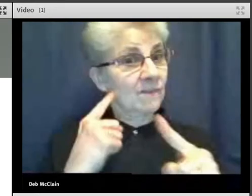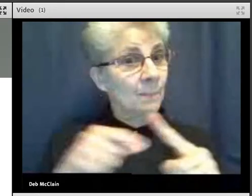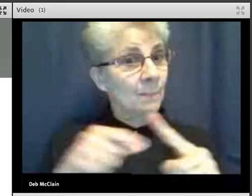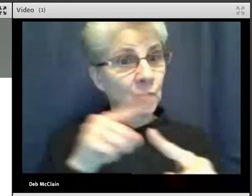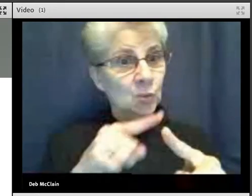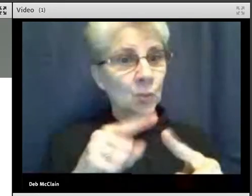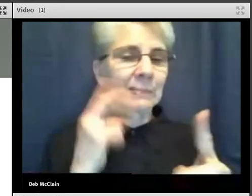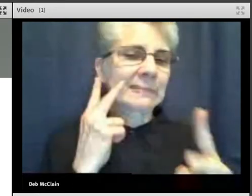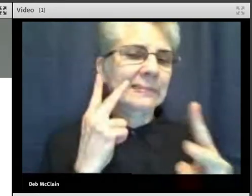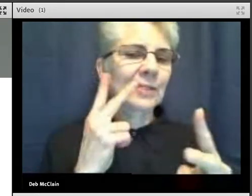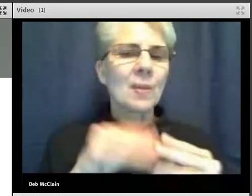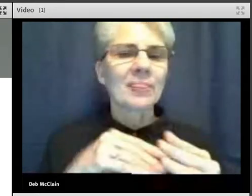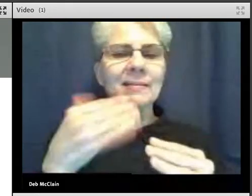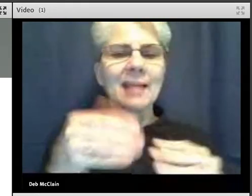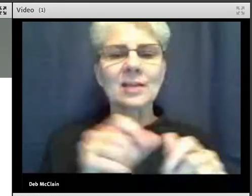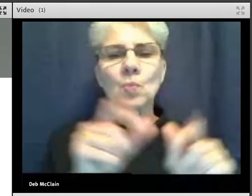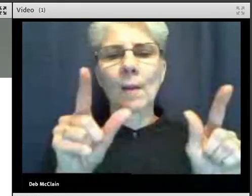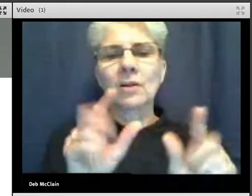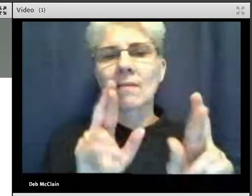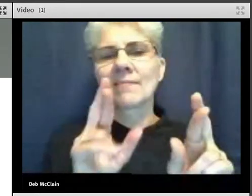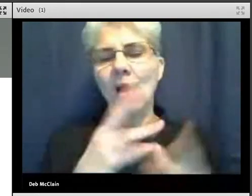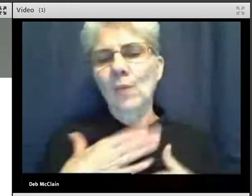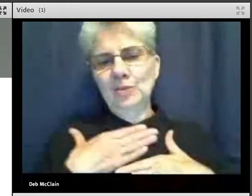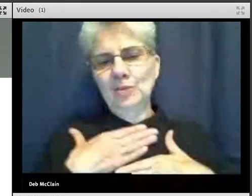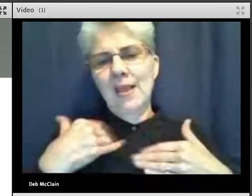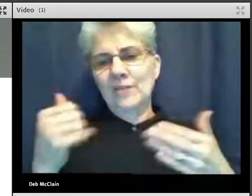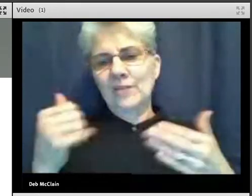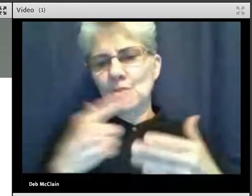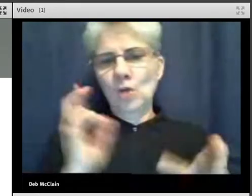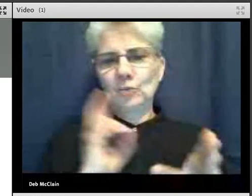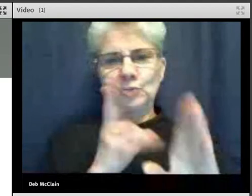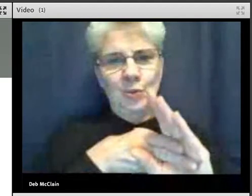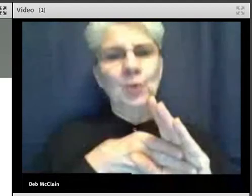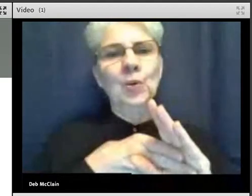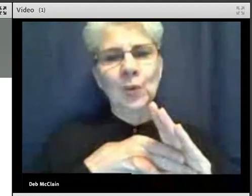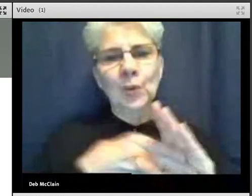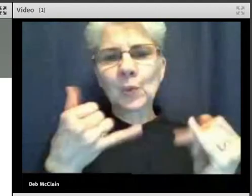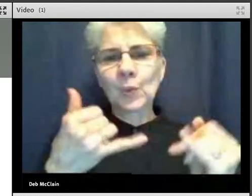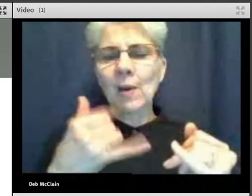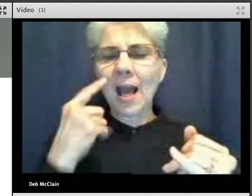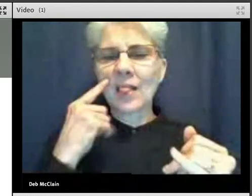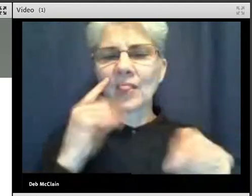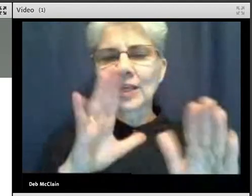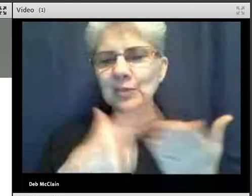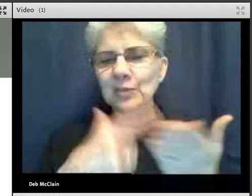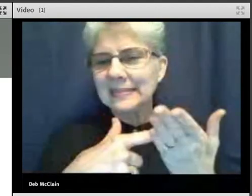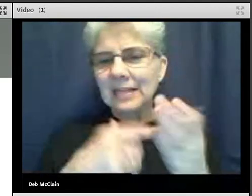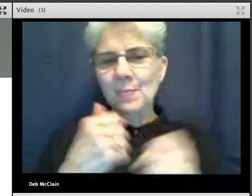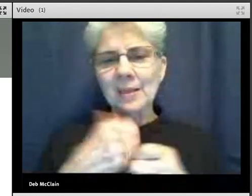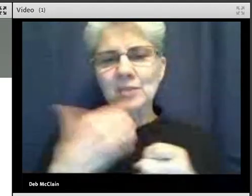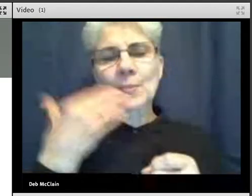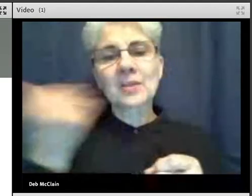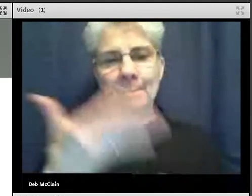And I look forward to hearing from you guys or seeing you at the next webinar. I really enjoyed having all of you here.